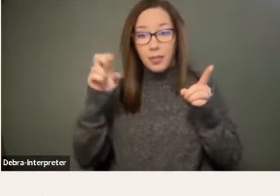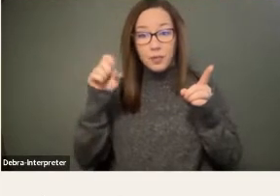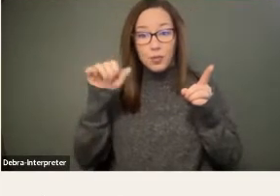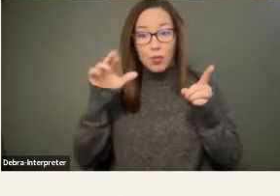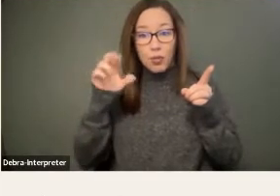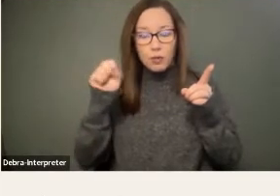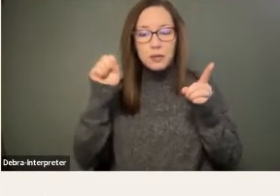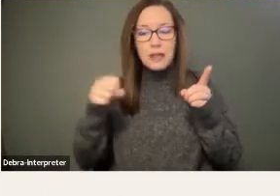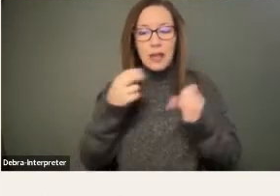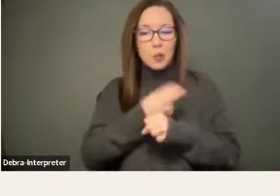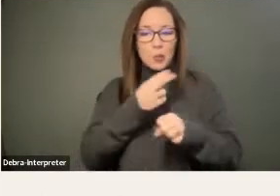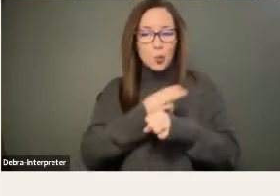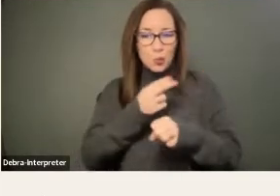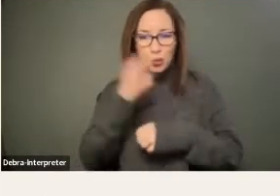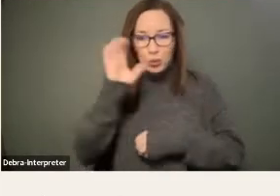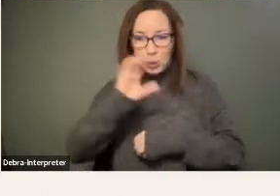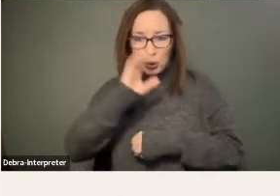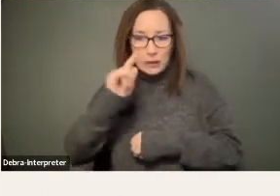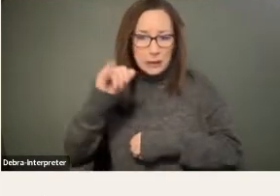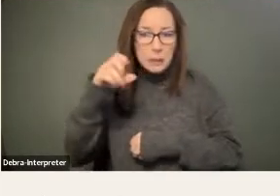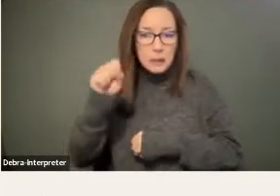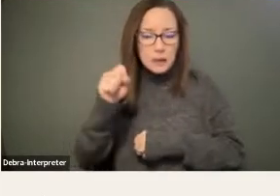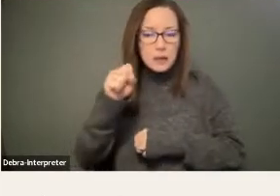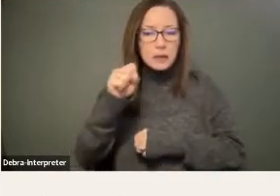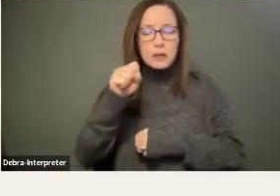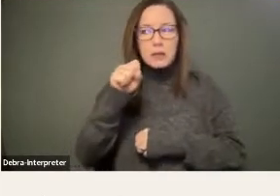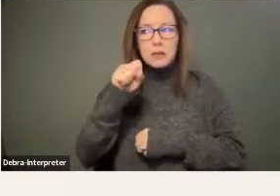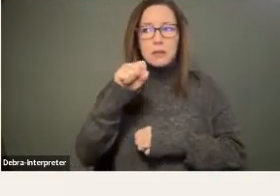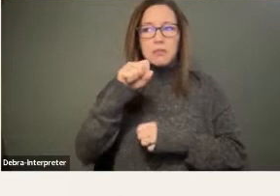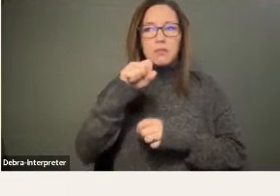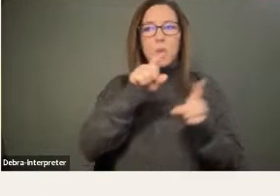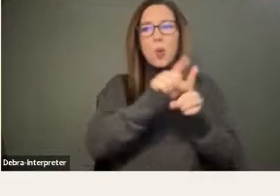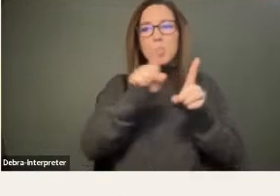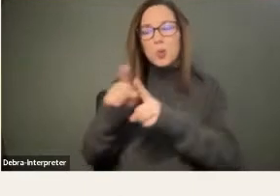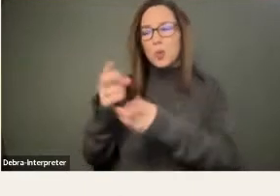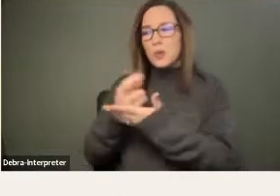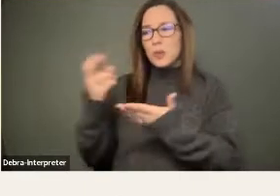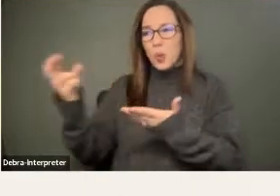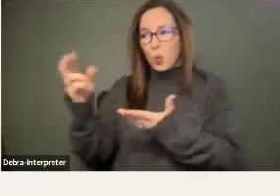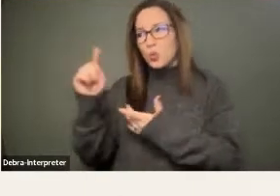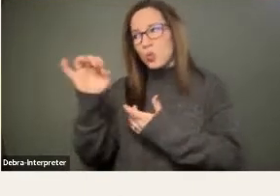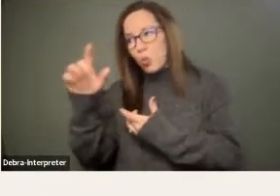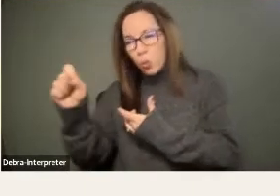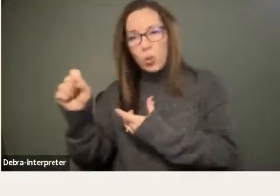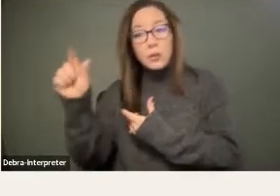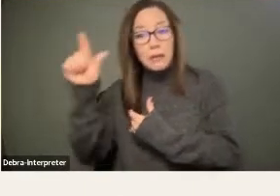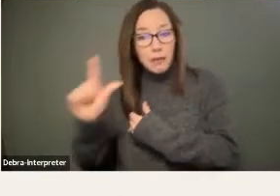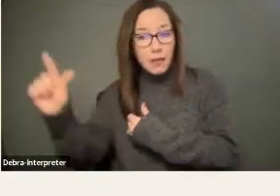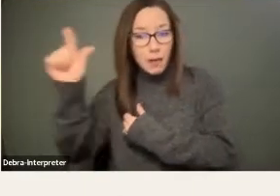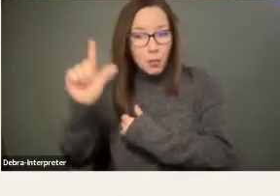certain tips in that you can use the thesaurus and some of those search tips inside of these information